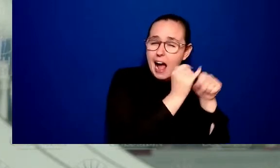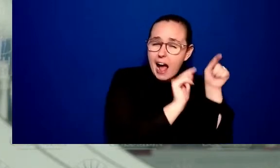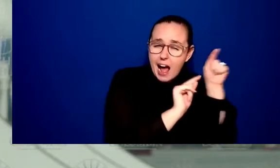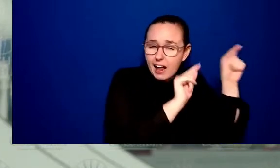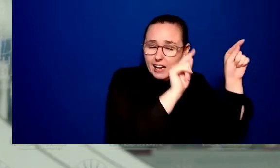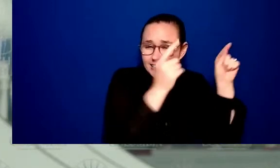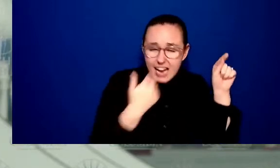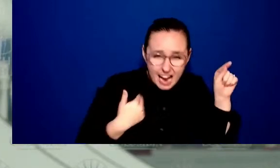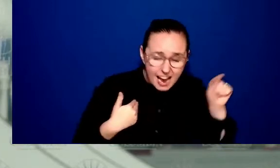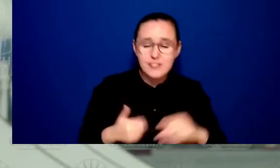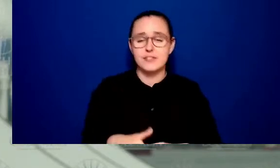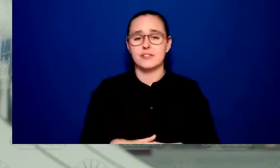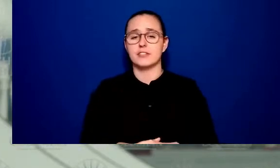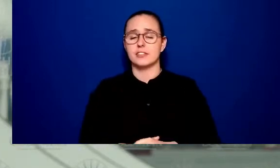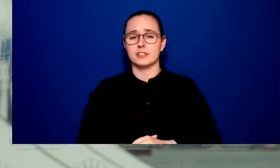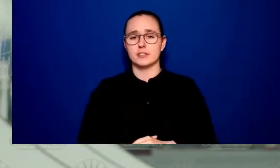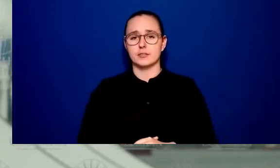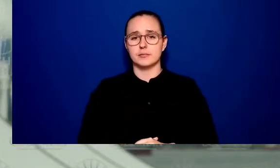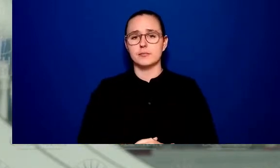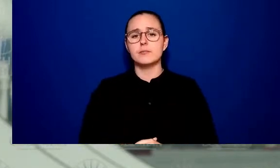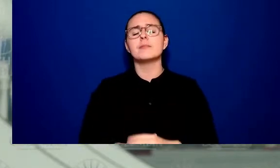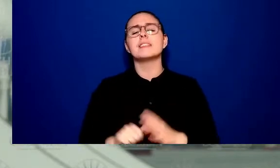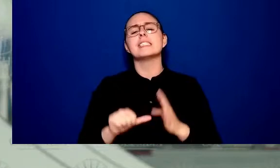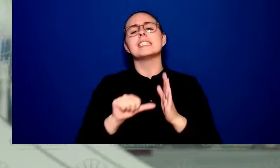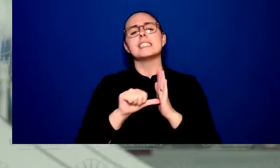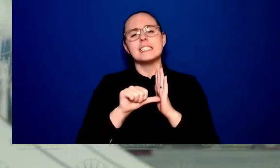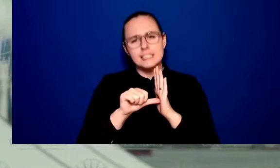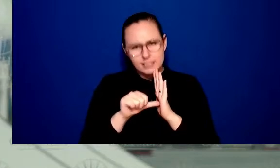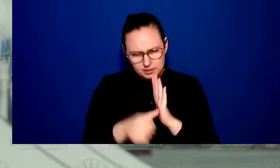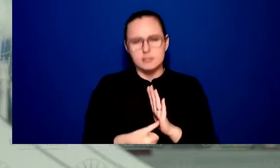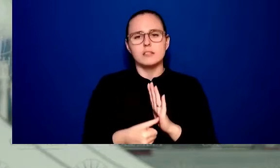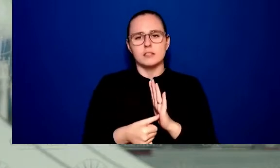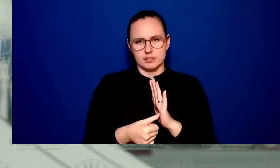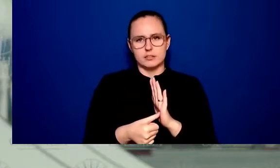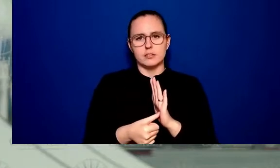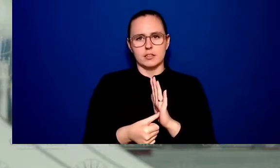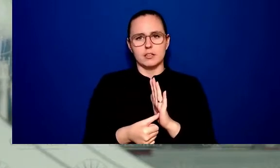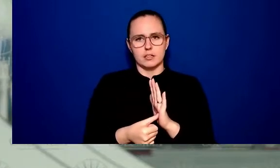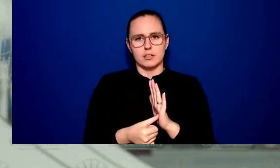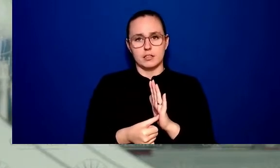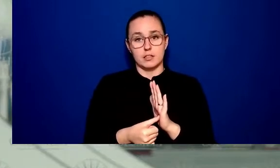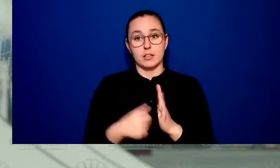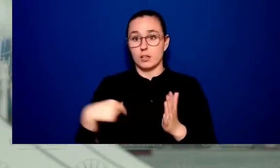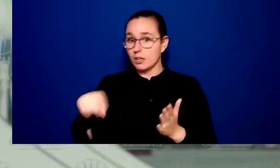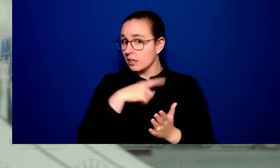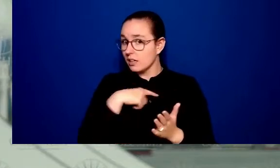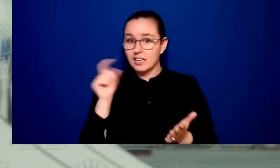just want to say to everybody that we need to come together